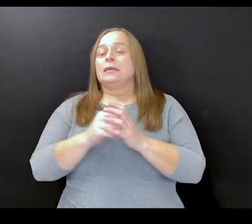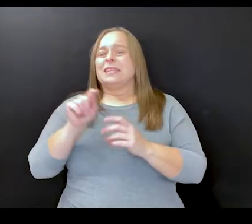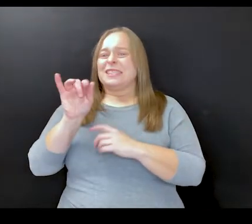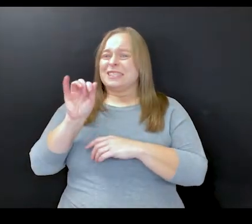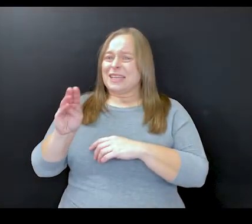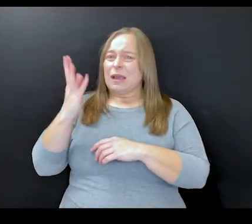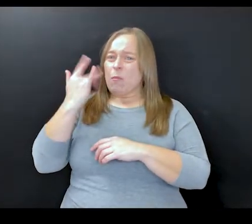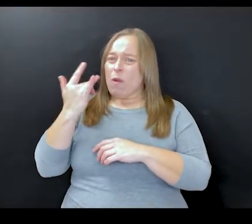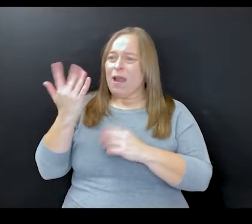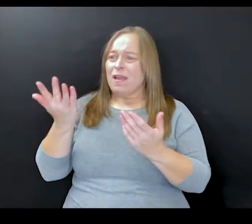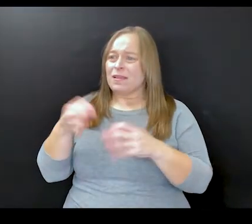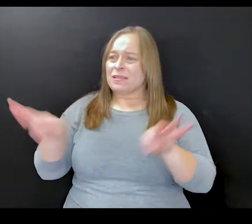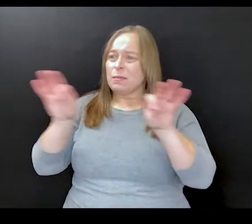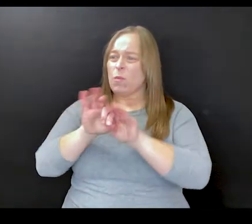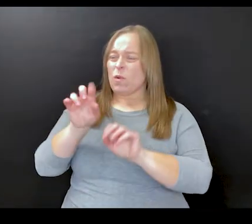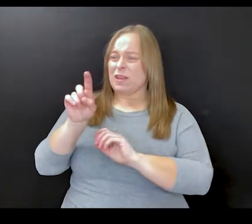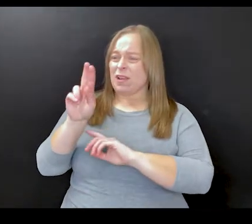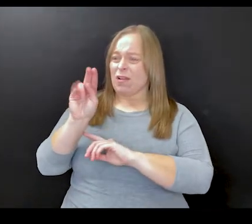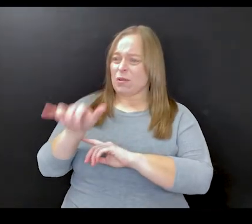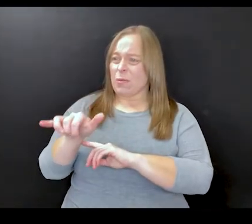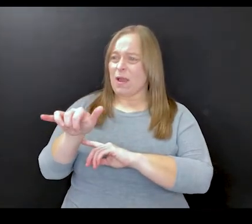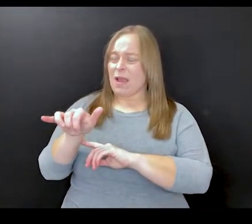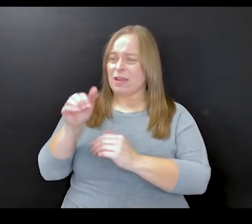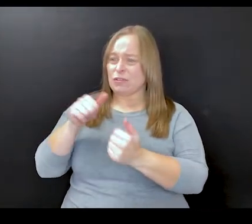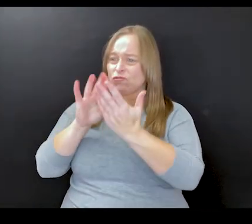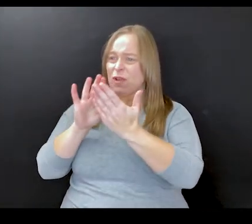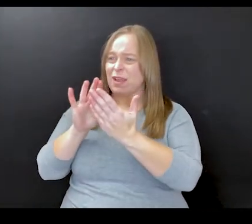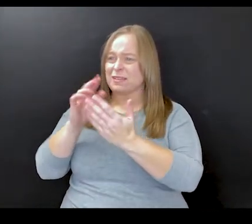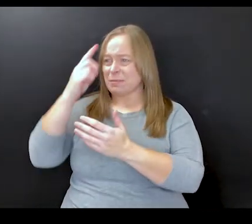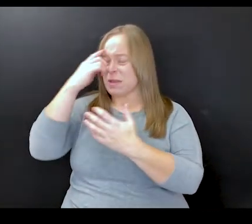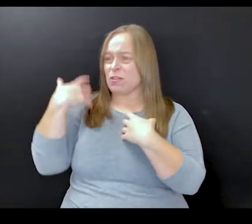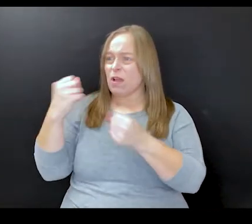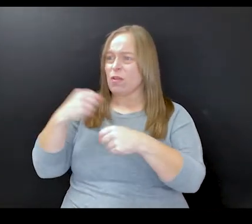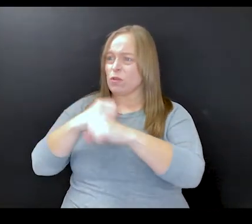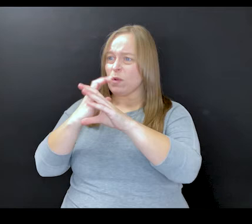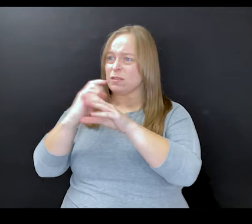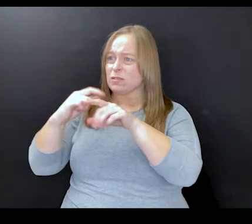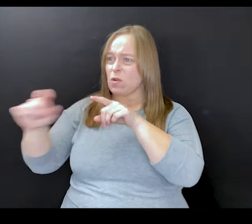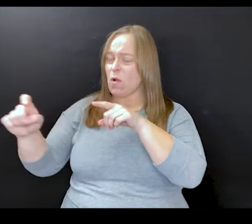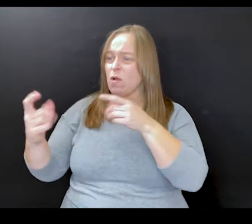Tim, why is it so important that DRNY addresses mental health crisis calls,